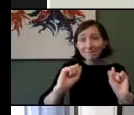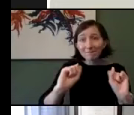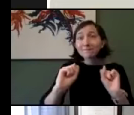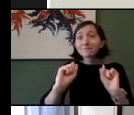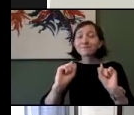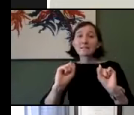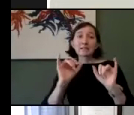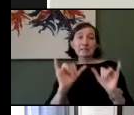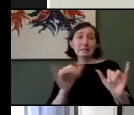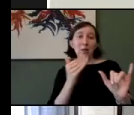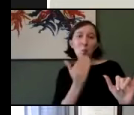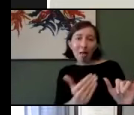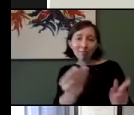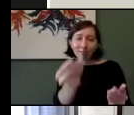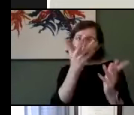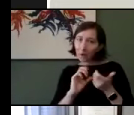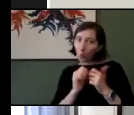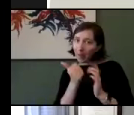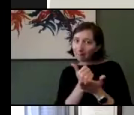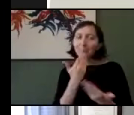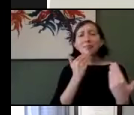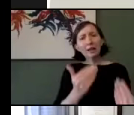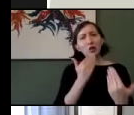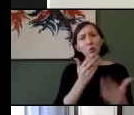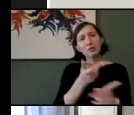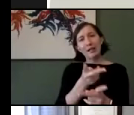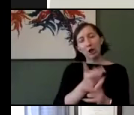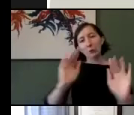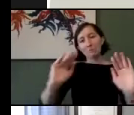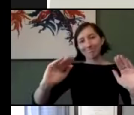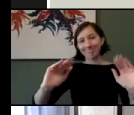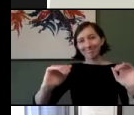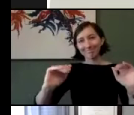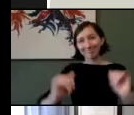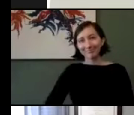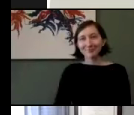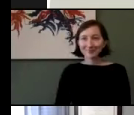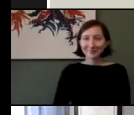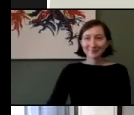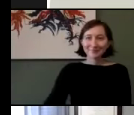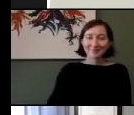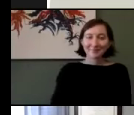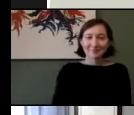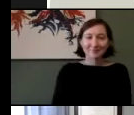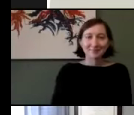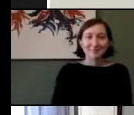Let us know how we can help. Take care, everybody. Liz Persaud: Thank you. >> Carolyn Philips: Thank you.